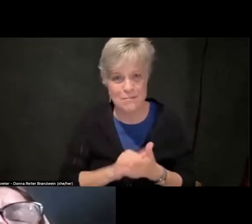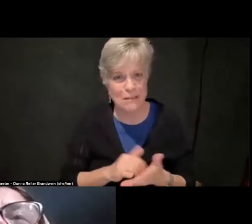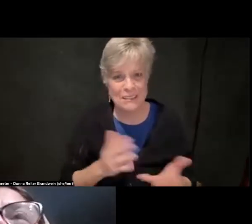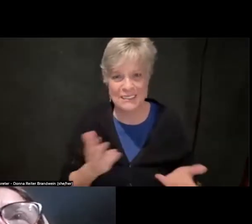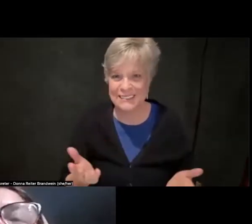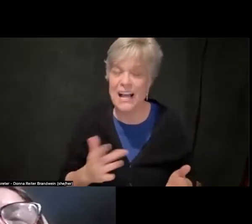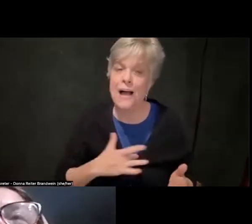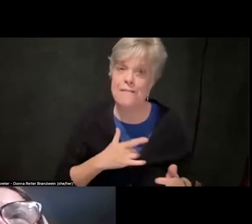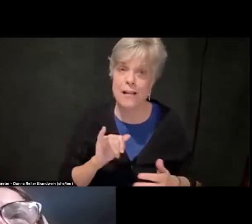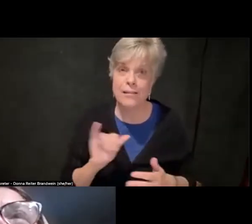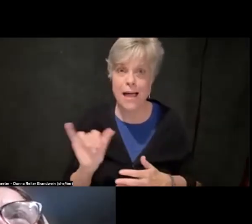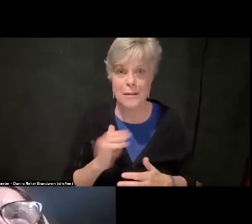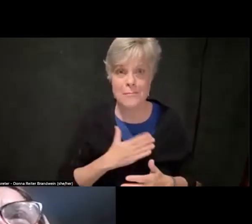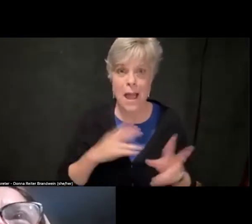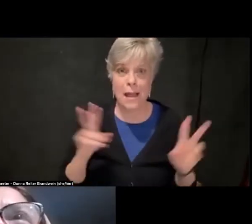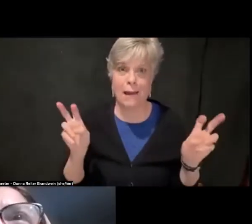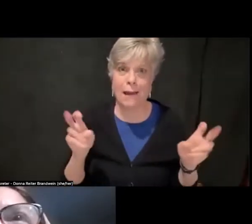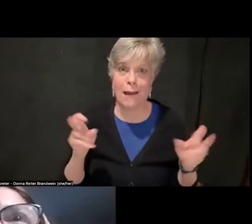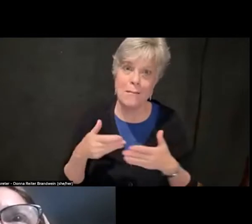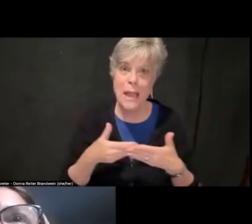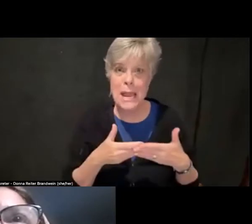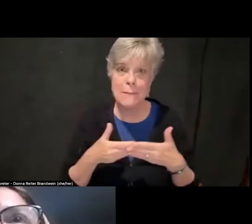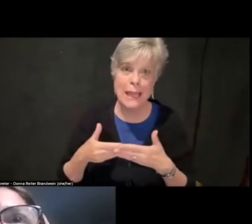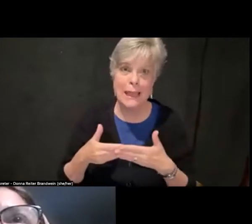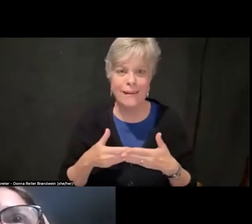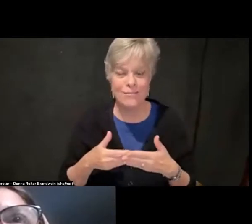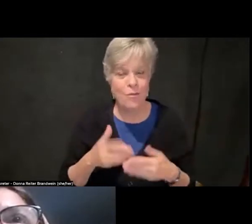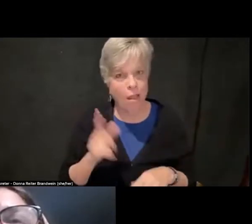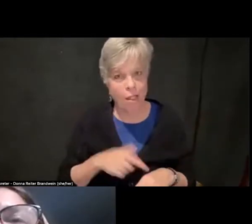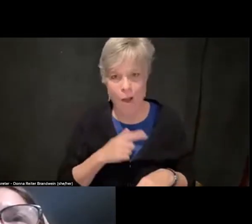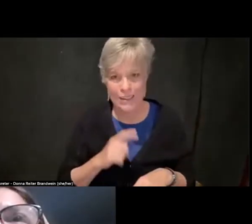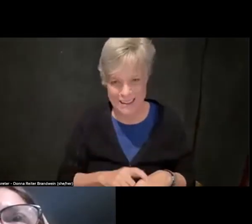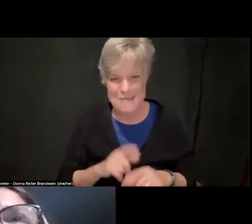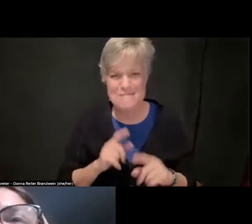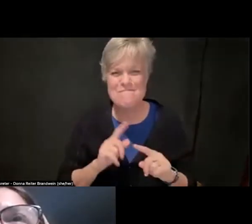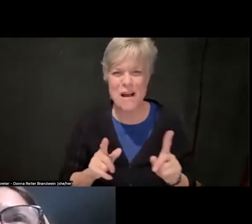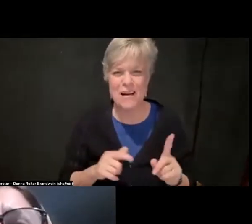But I will say that I feel that this work